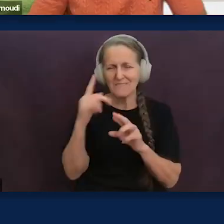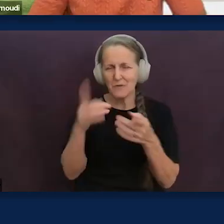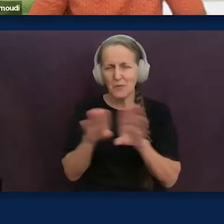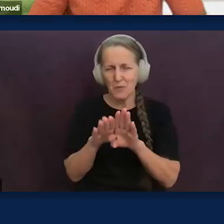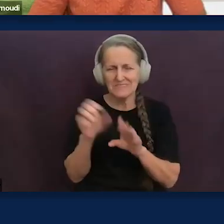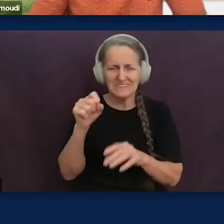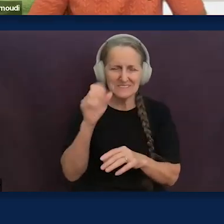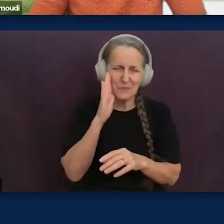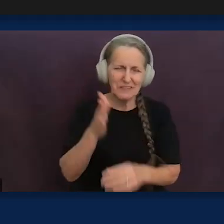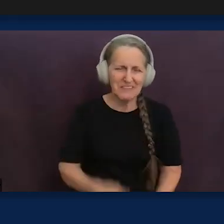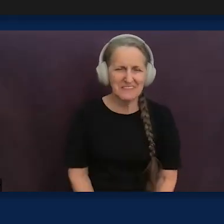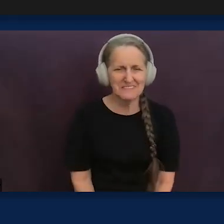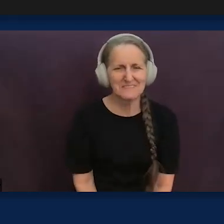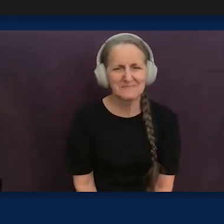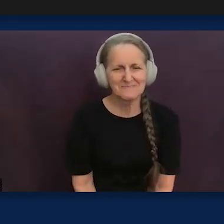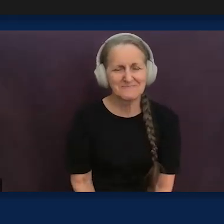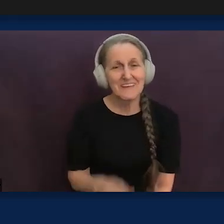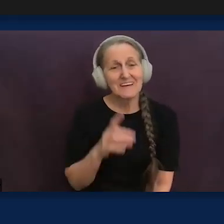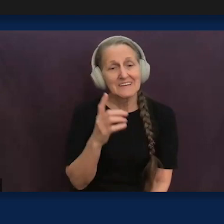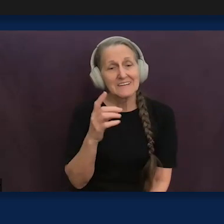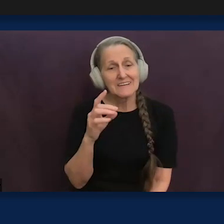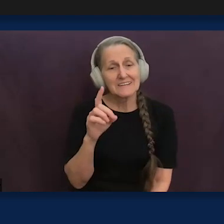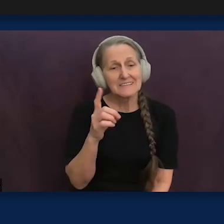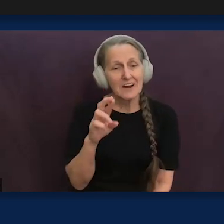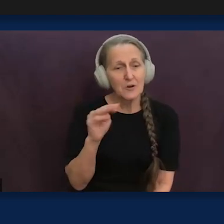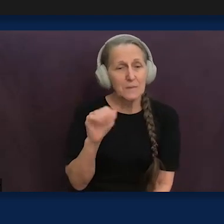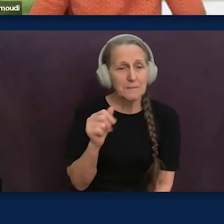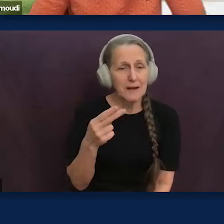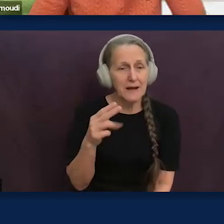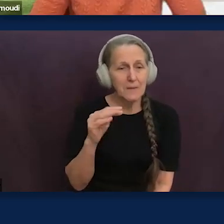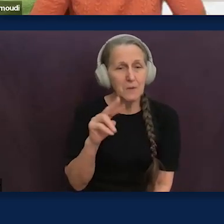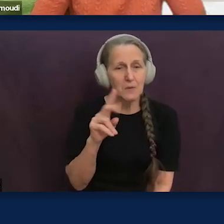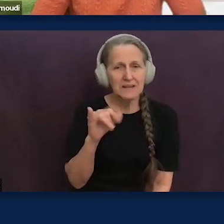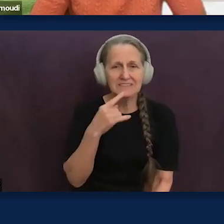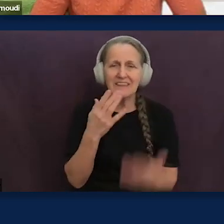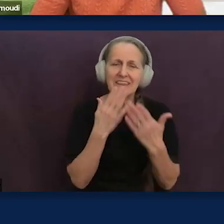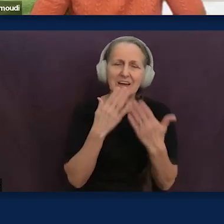Well, thank you everyone for listening and for joining us in this webinar. Thank you Sara for hosting.